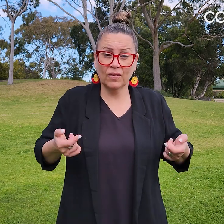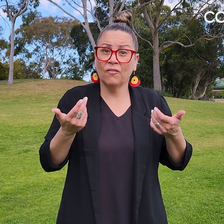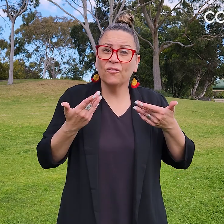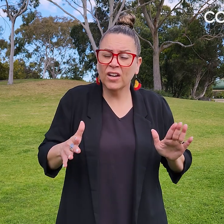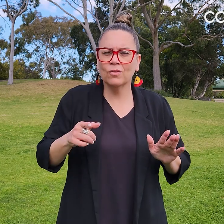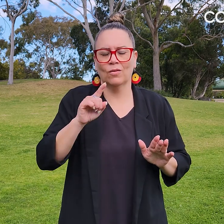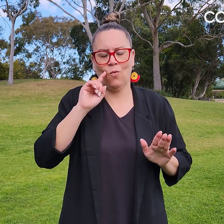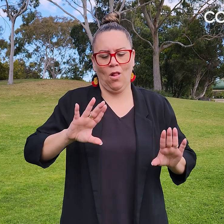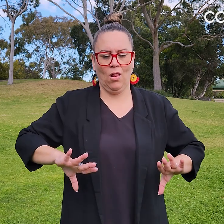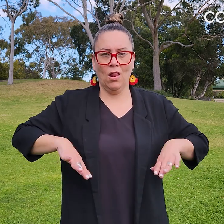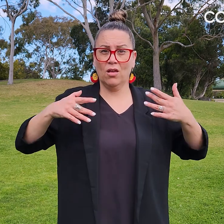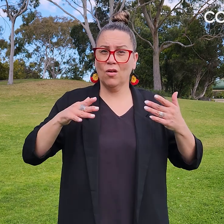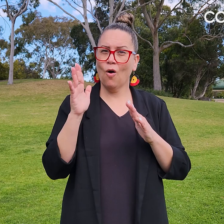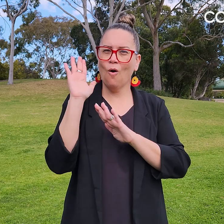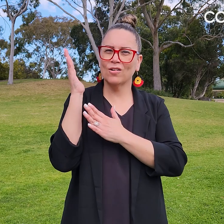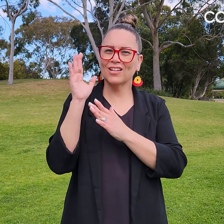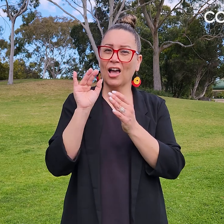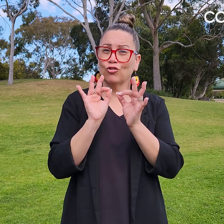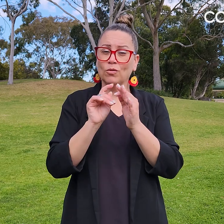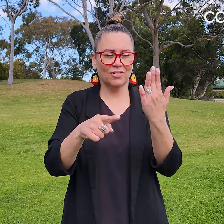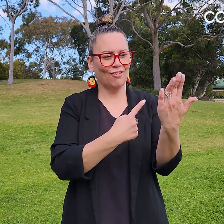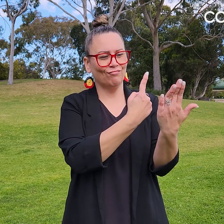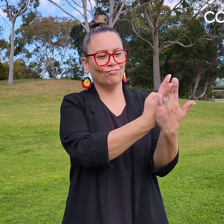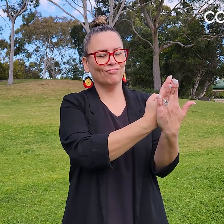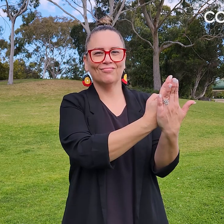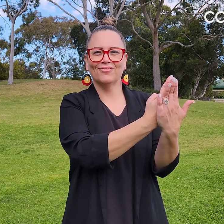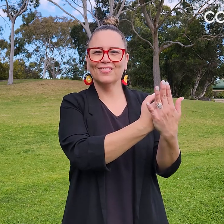And you will then connect with an Auslan interpreter.